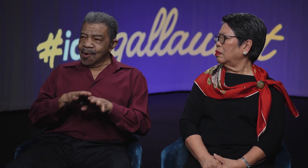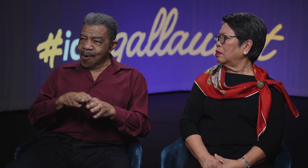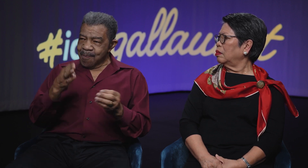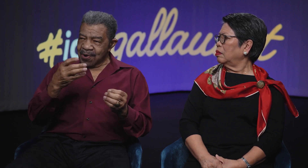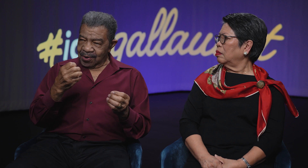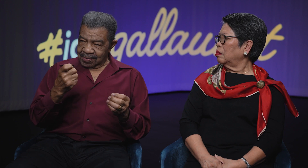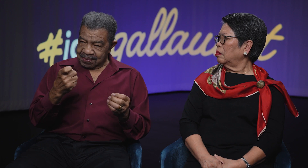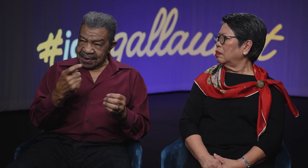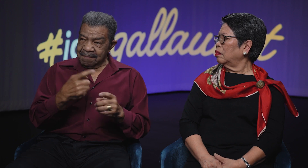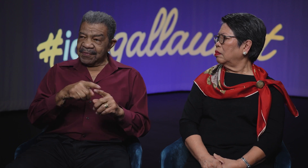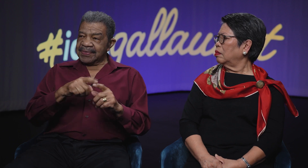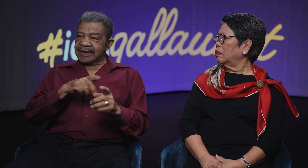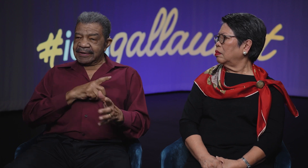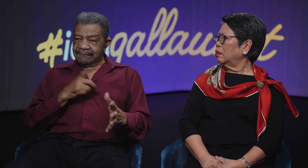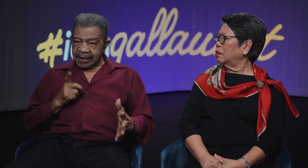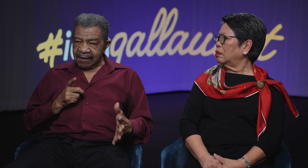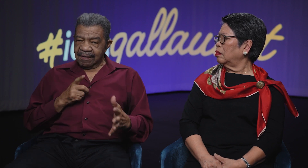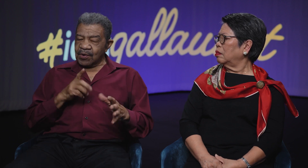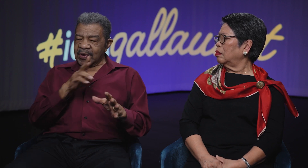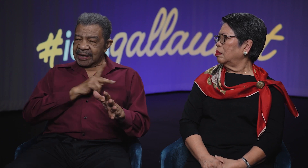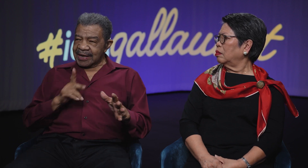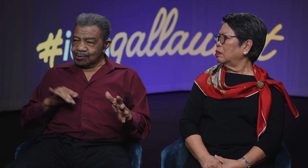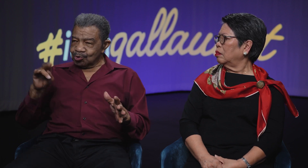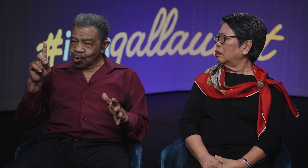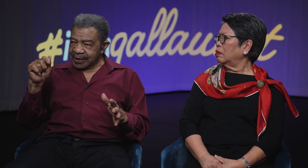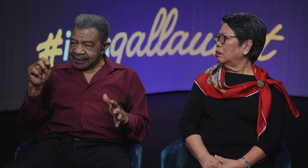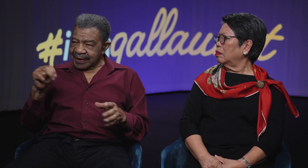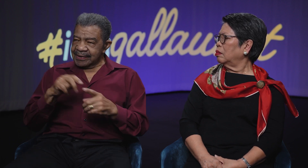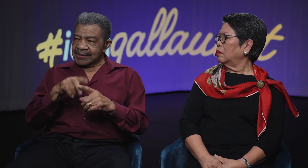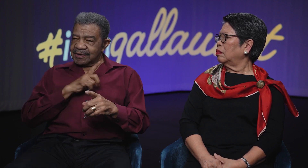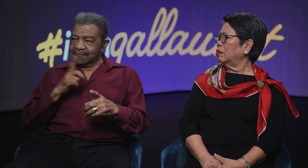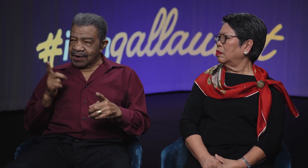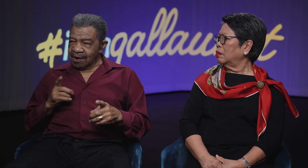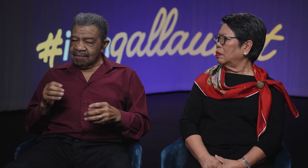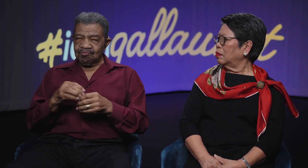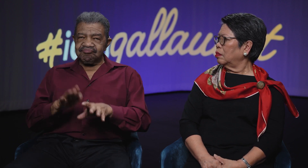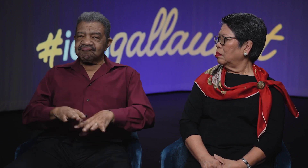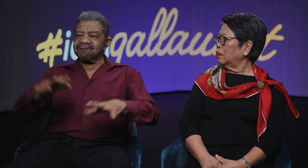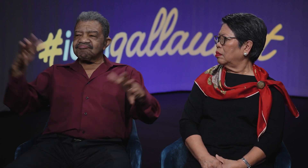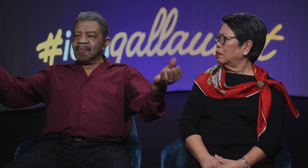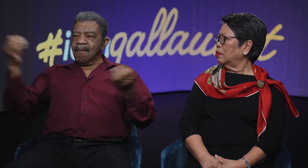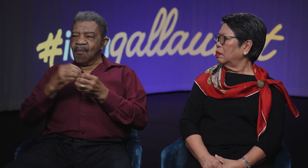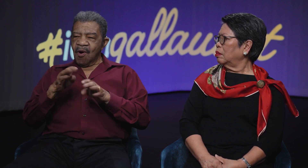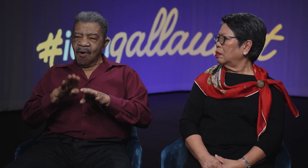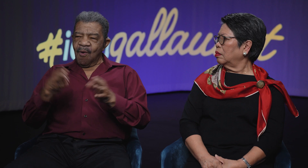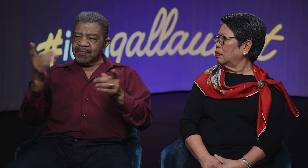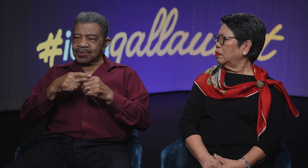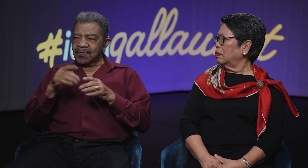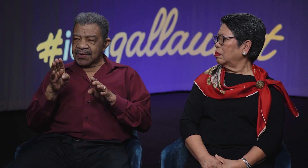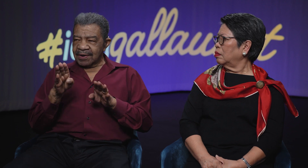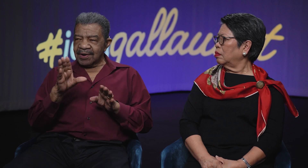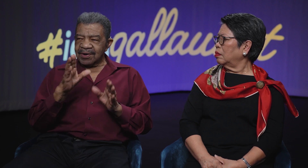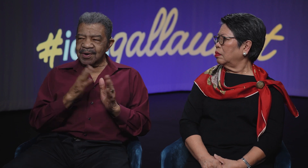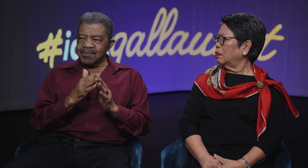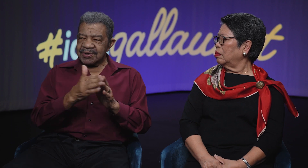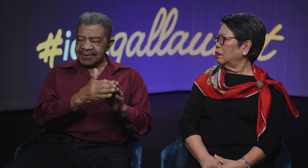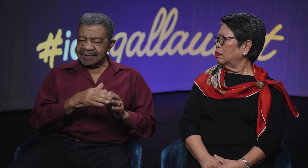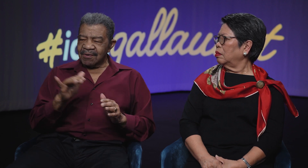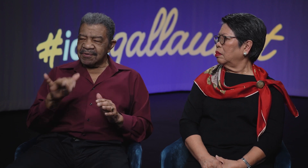He opened it a little bit, but then Davila, no I. King Jordan, then Davila truly opened things up to the community.